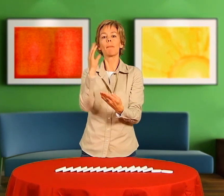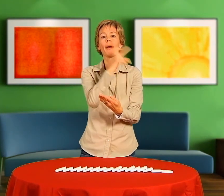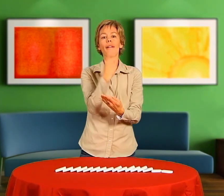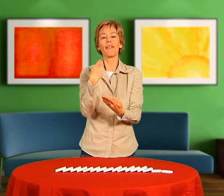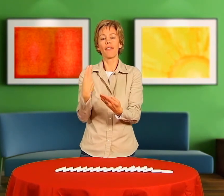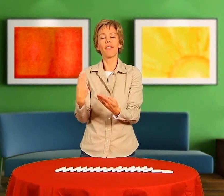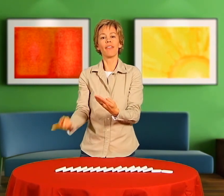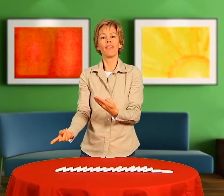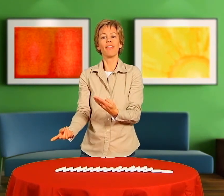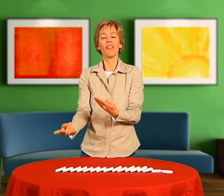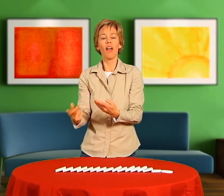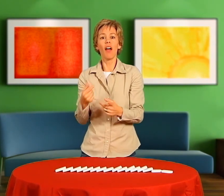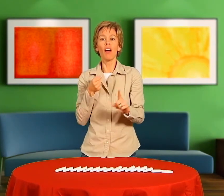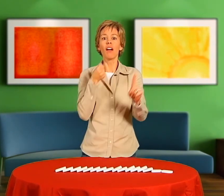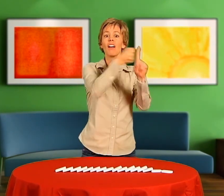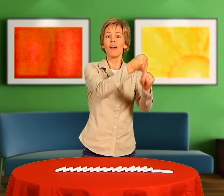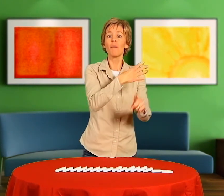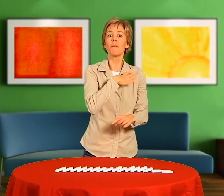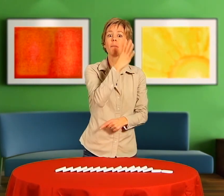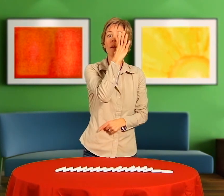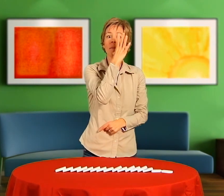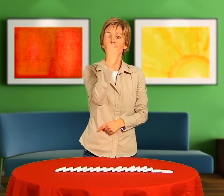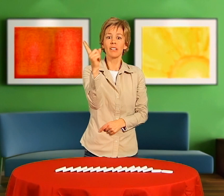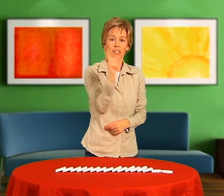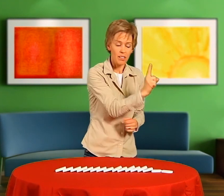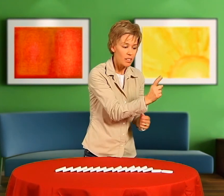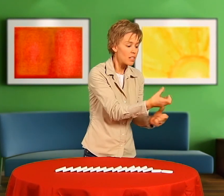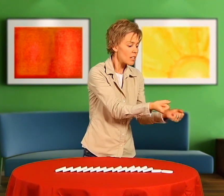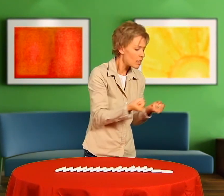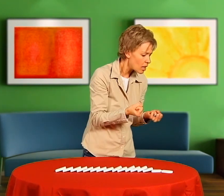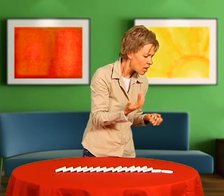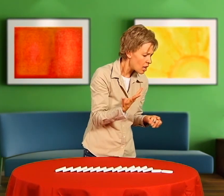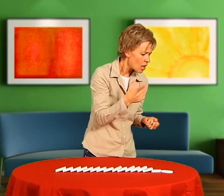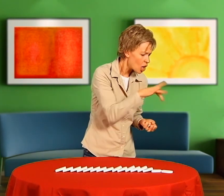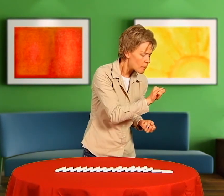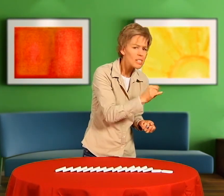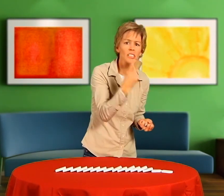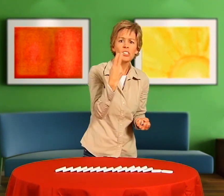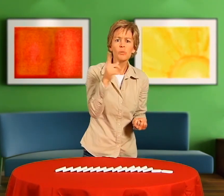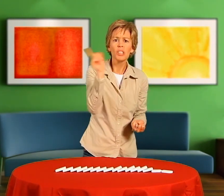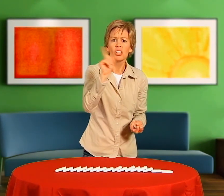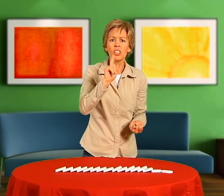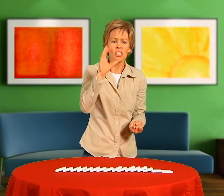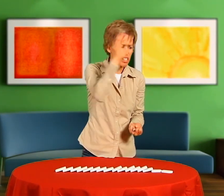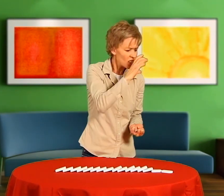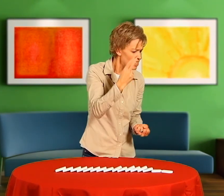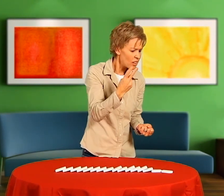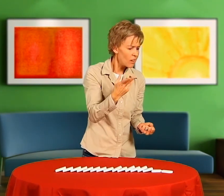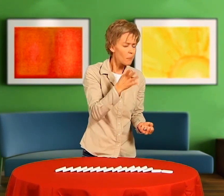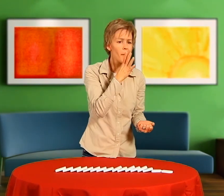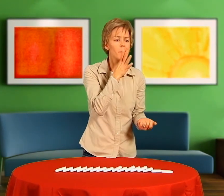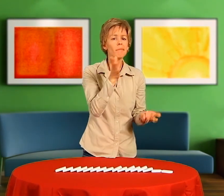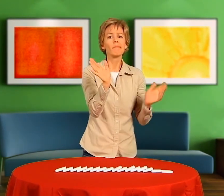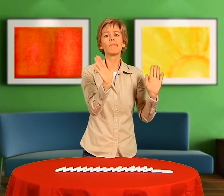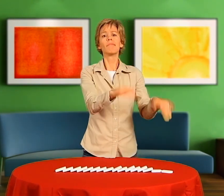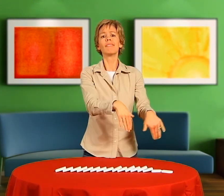BUT I FORGOT TO PUT THEM BACK. THAT IMPACTED MY MOM WHEN SHE WENT TO THE DRAWER TO GET THE SCISSORS BUT COULDN'T FIND THEM.